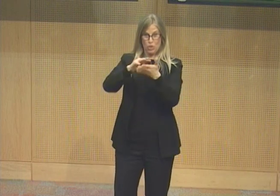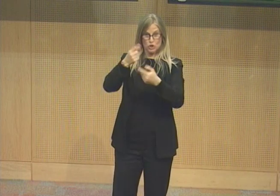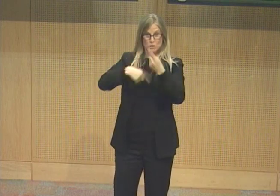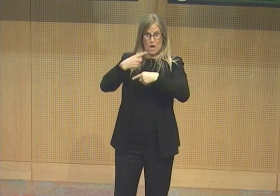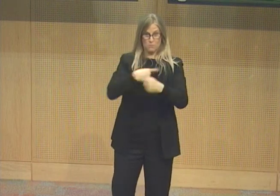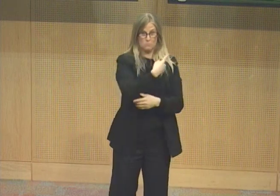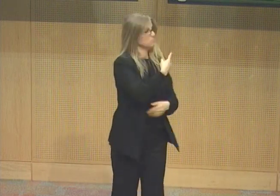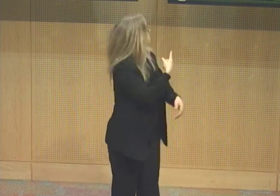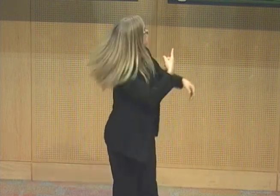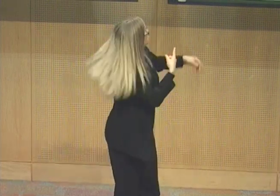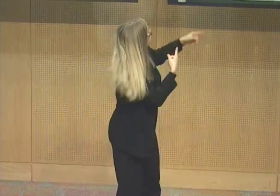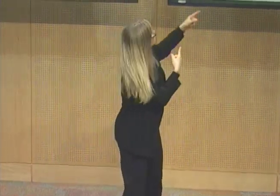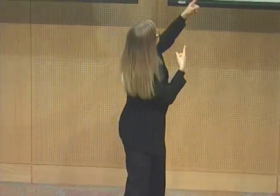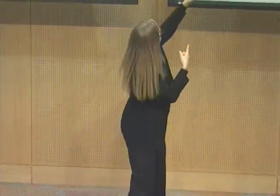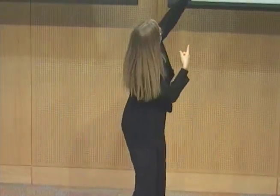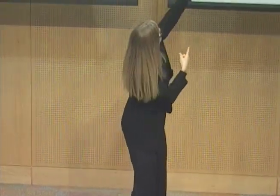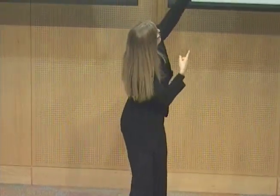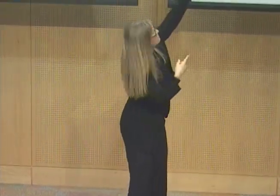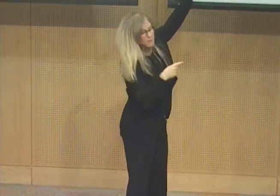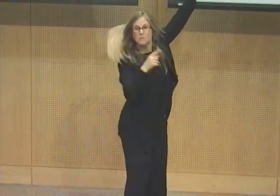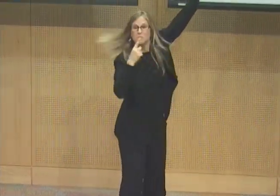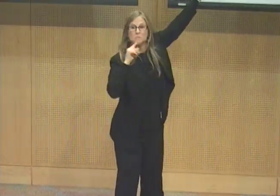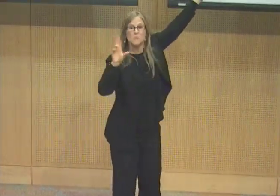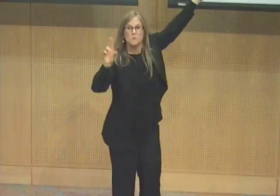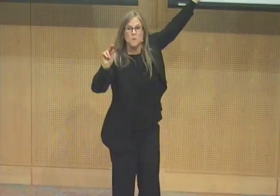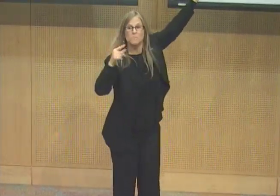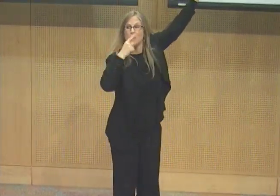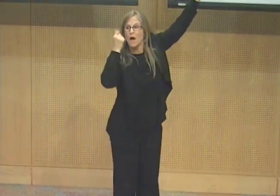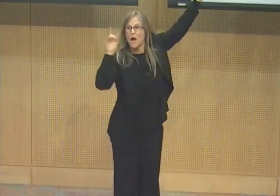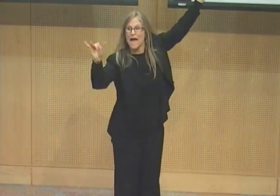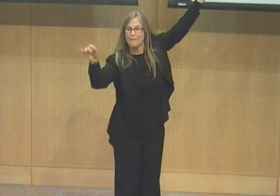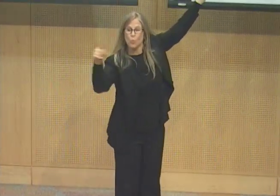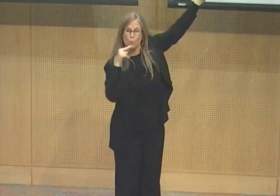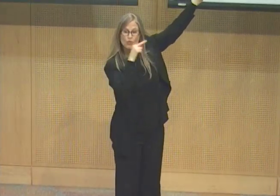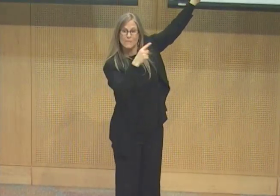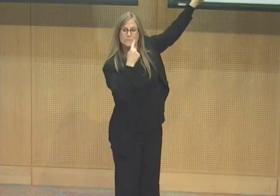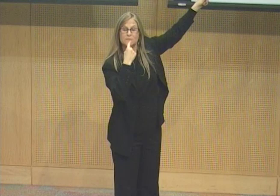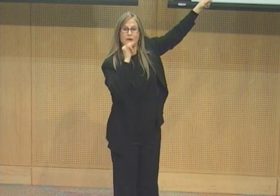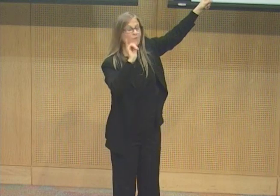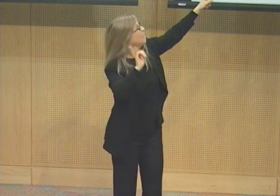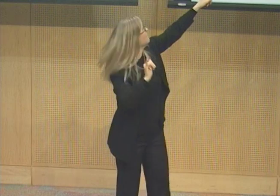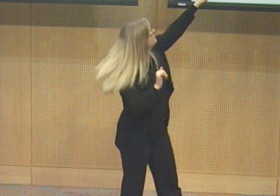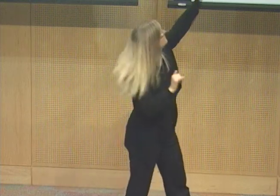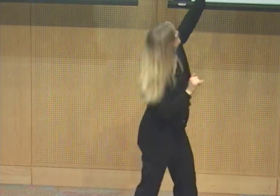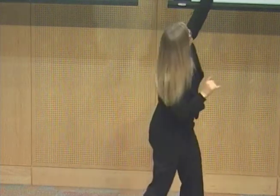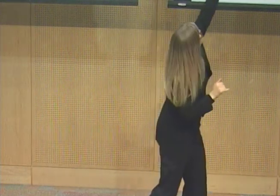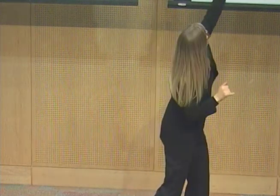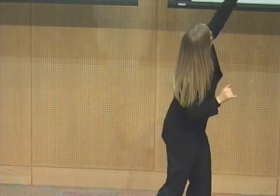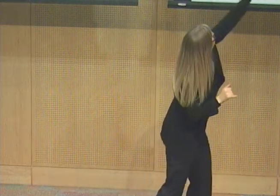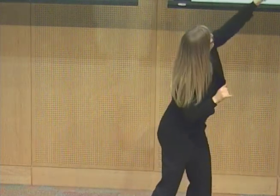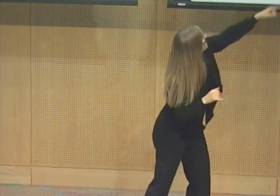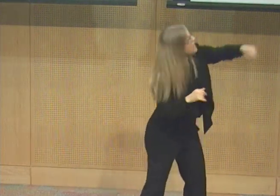It implies--it implies that children are not learning sign. If you look at this...